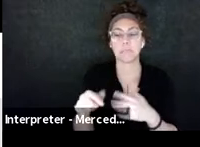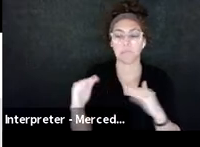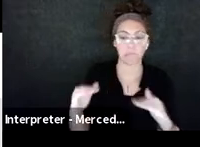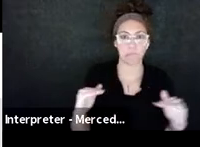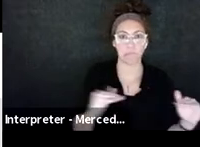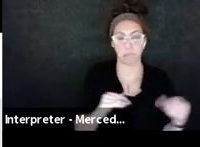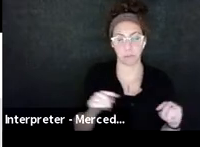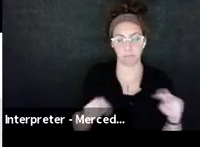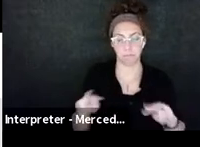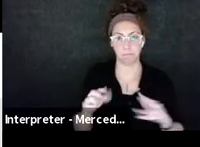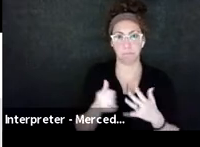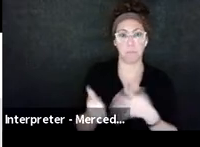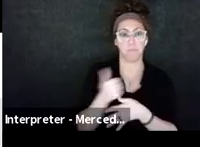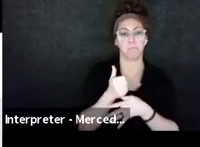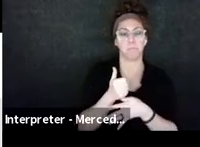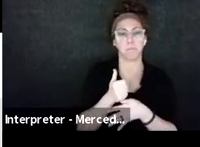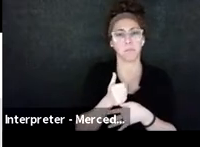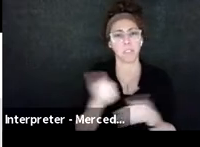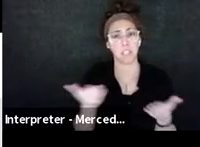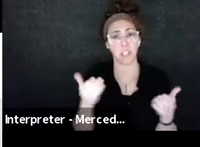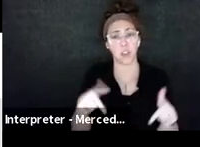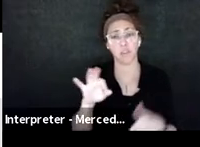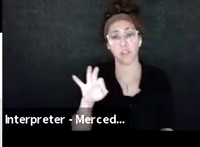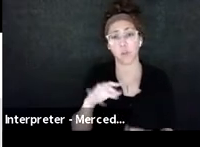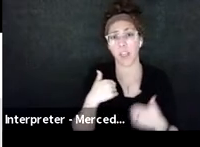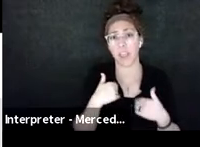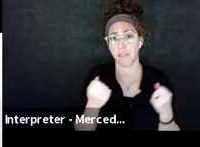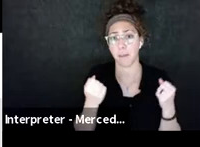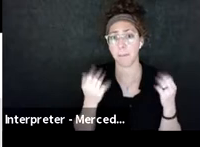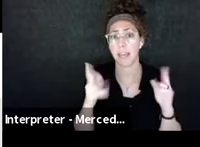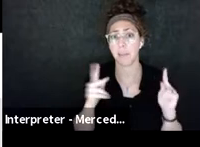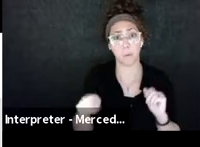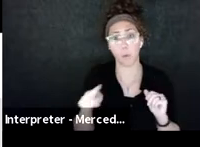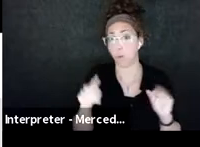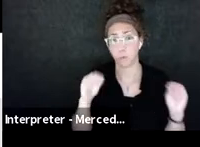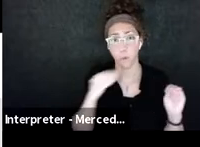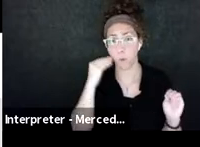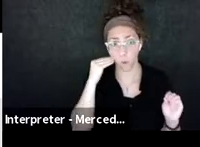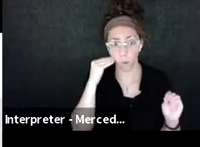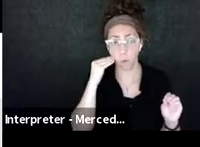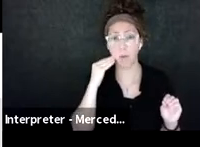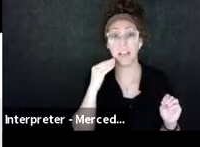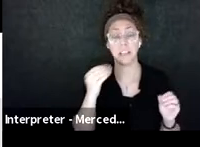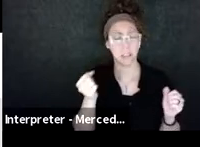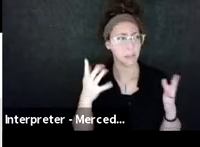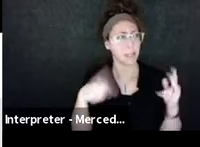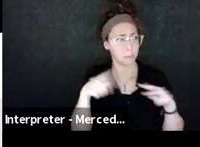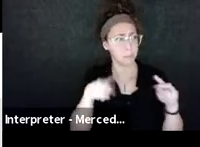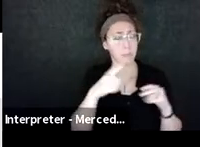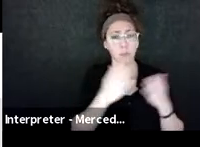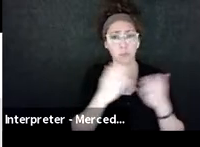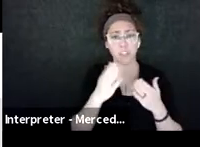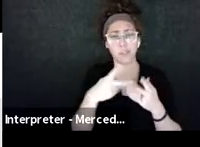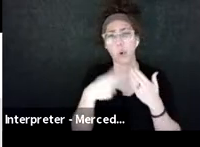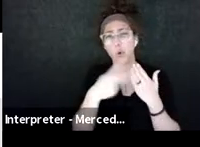maria.rodriguez: Vacancy right here in Fresno, and also within the permanent supportive housing programs, oftentimes the capacities is limited in